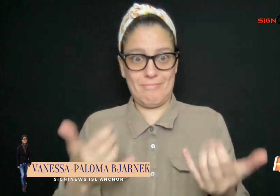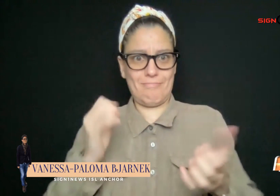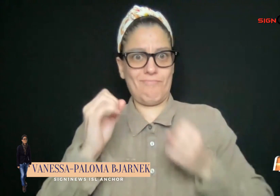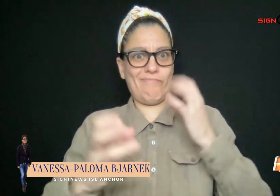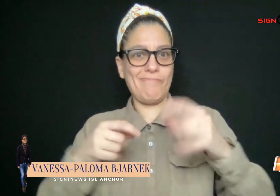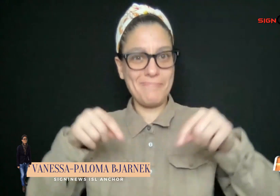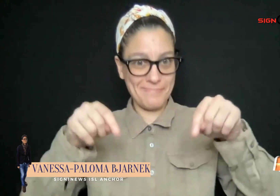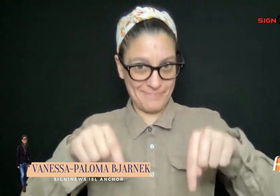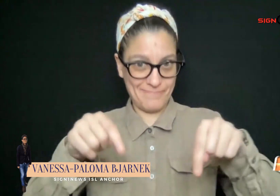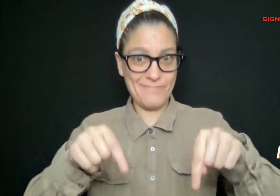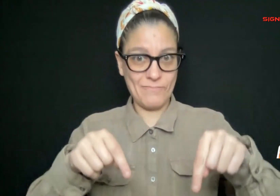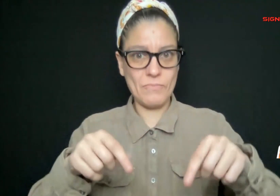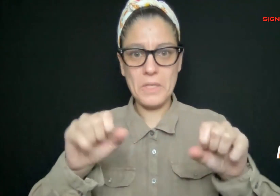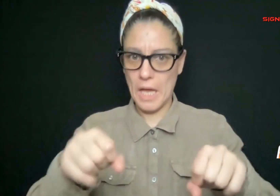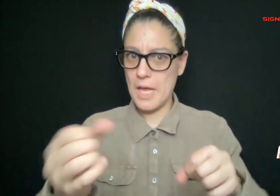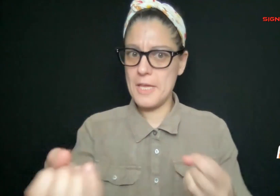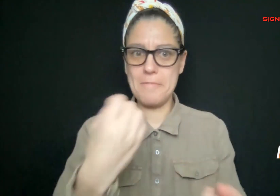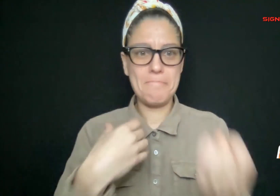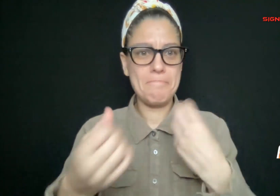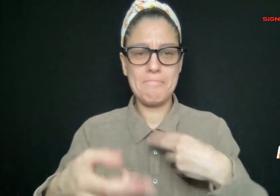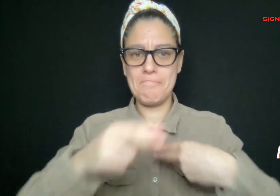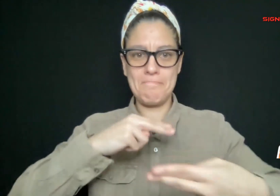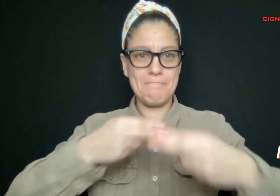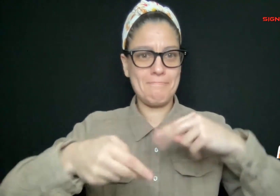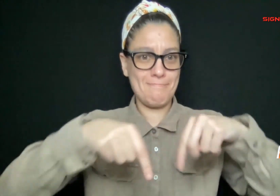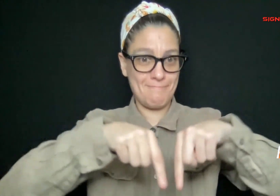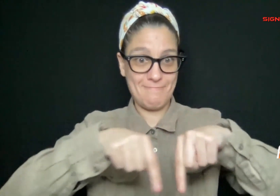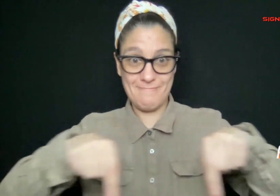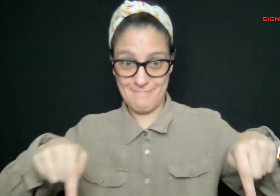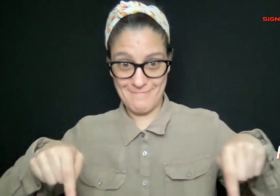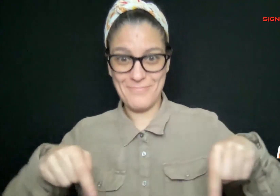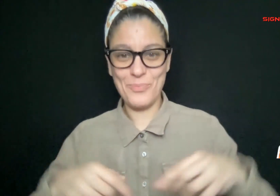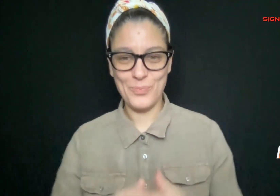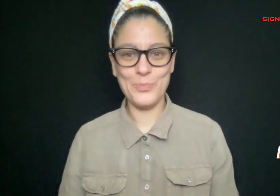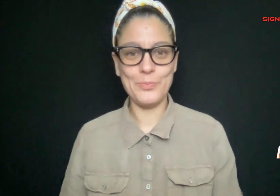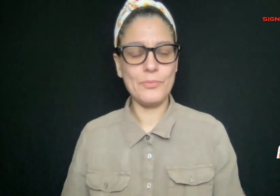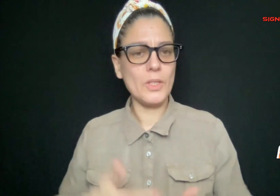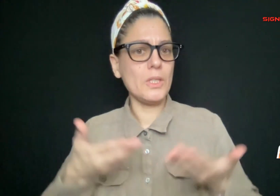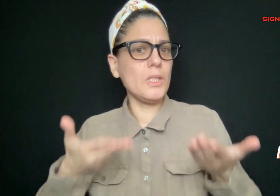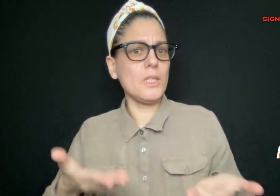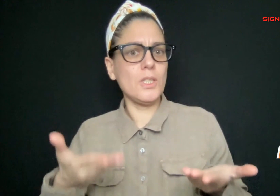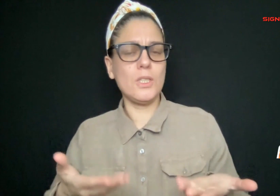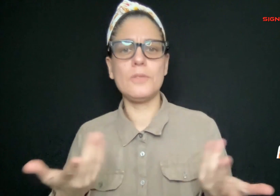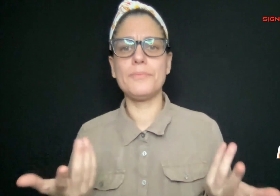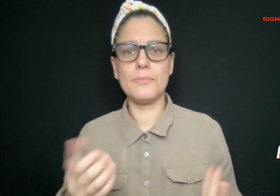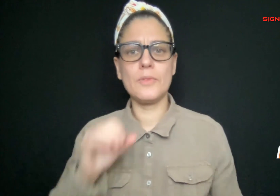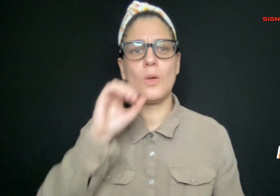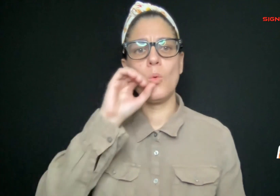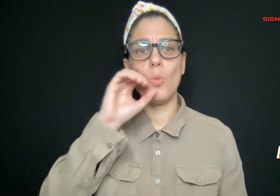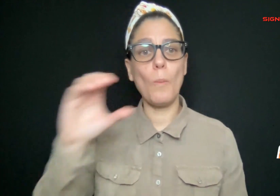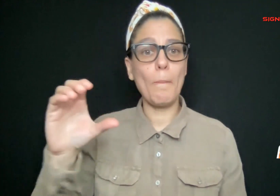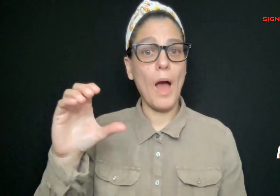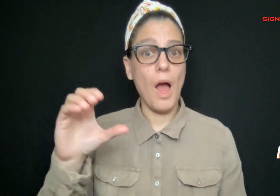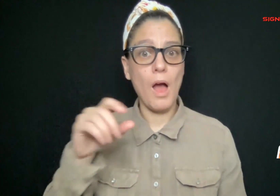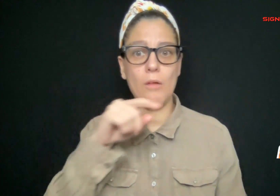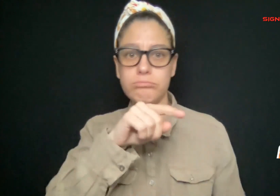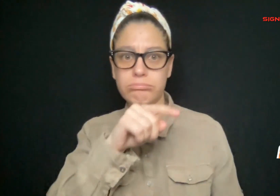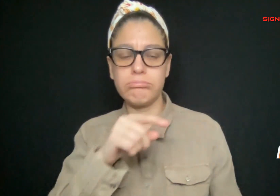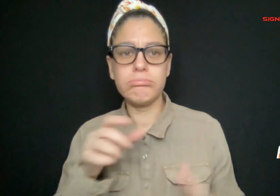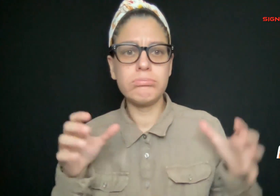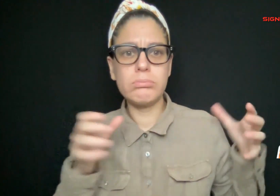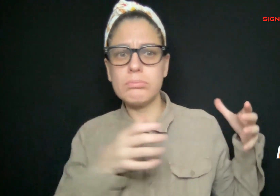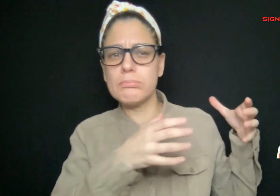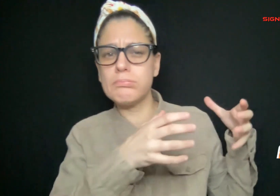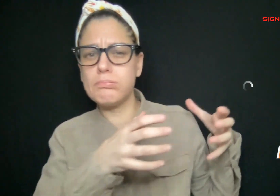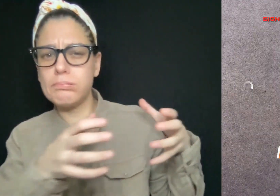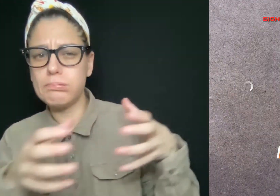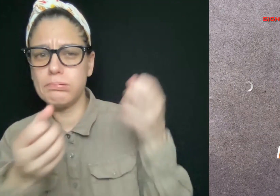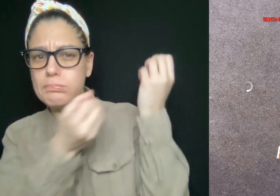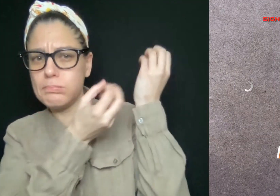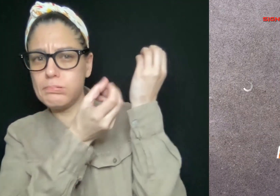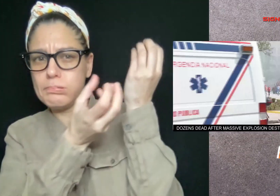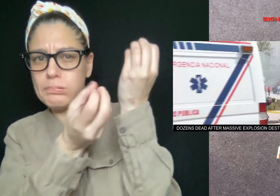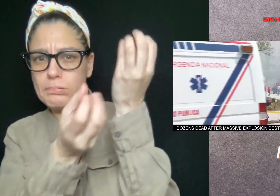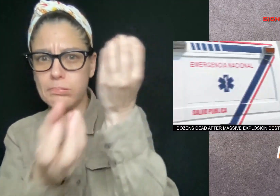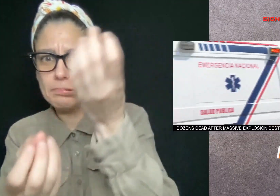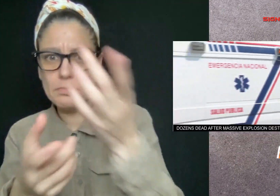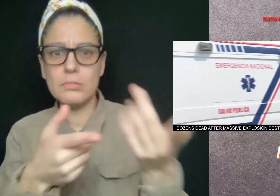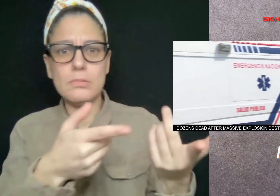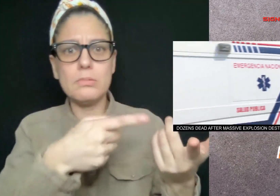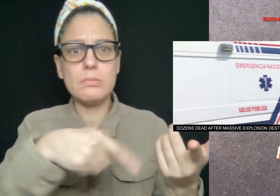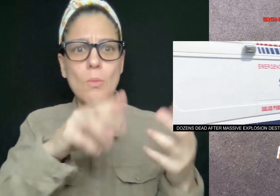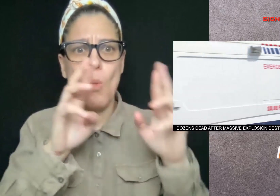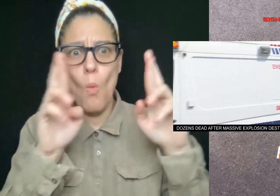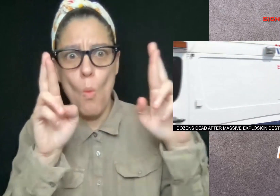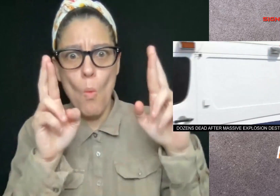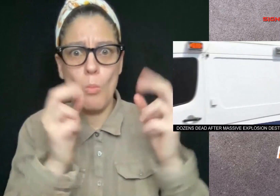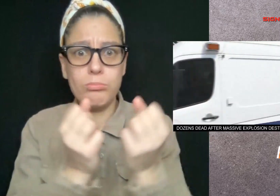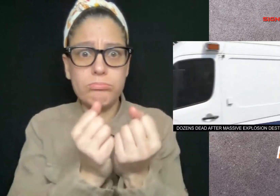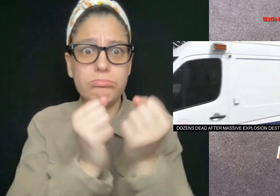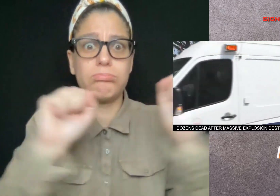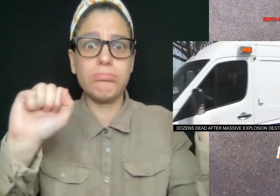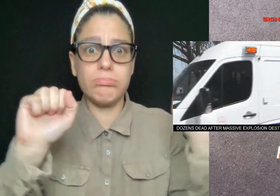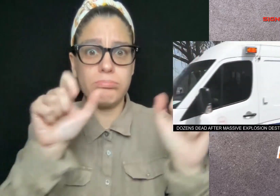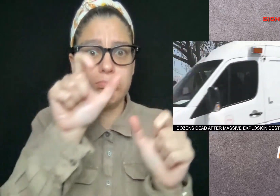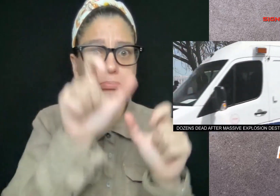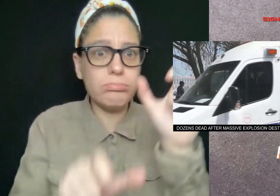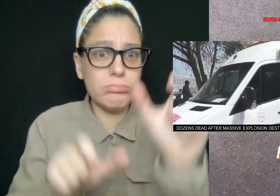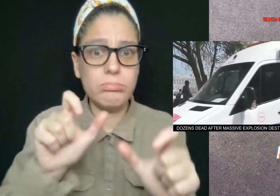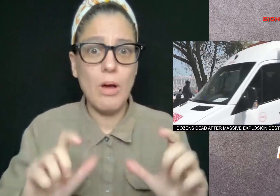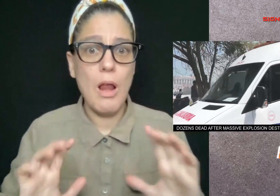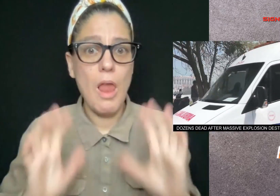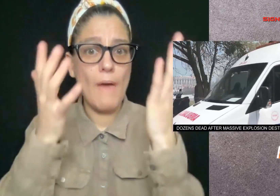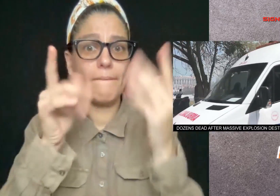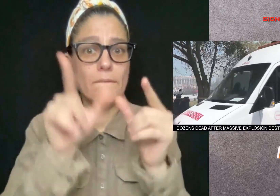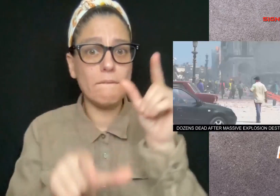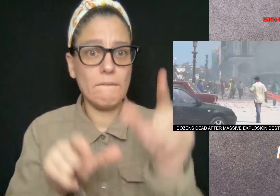may add it at the bottom of the screen currently in Cuba rescue crews are hoping to find survivors